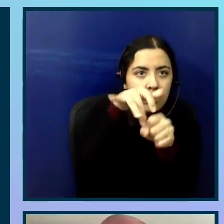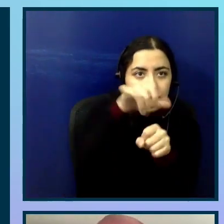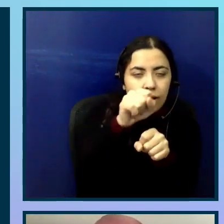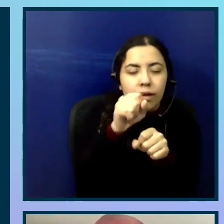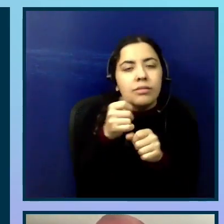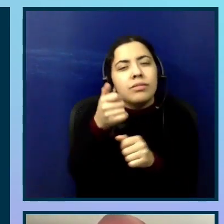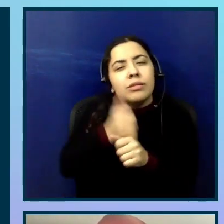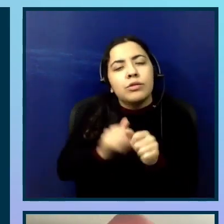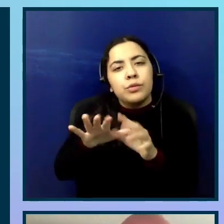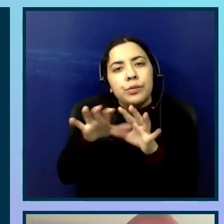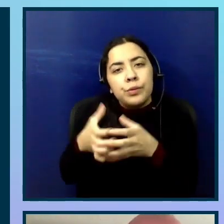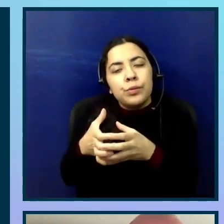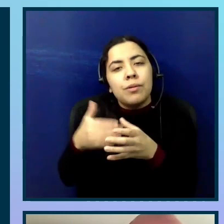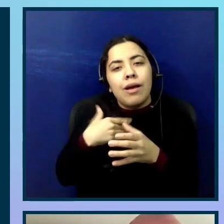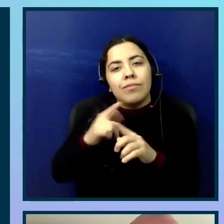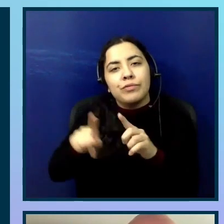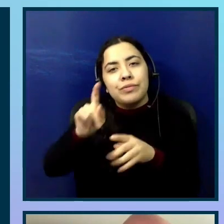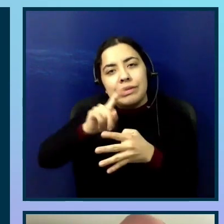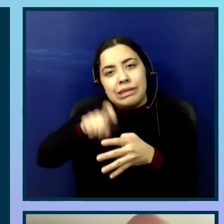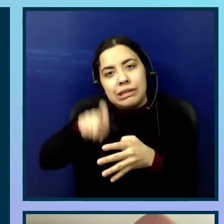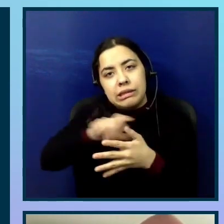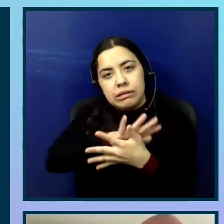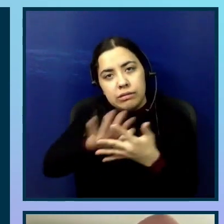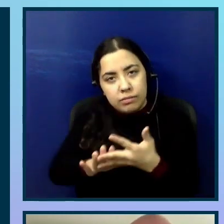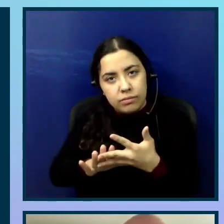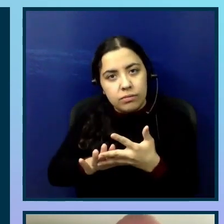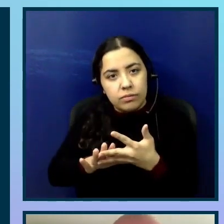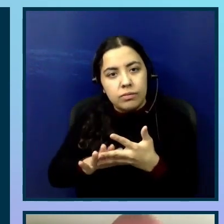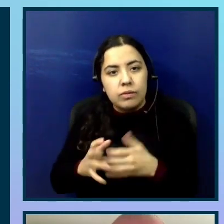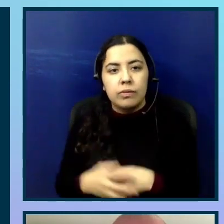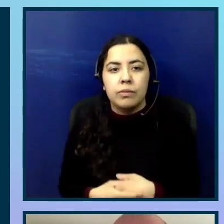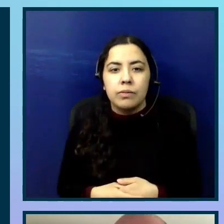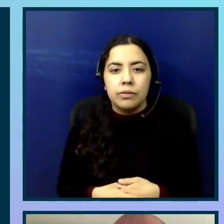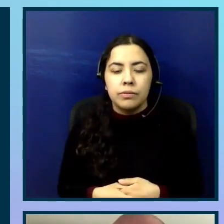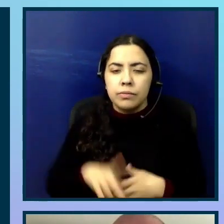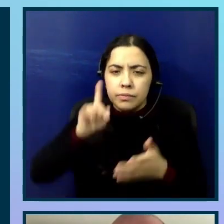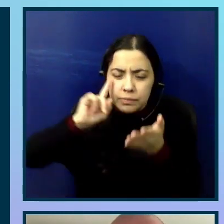And so in recent study we've been doing some testing.